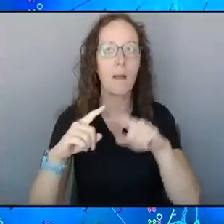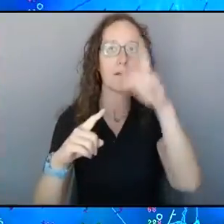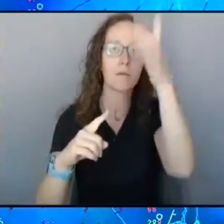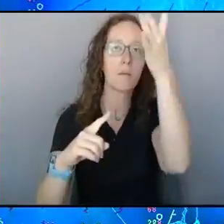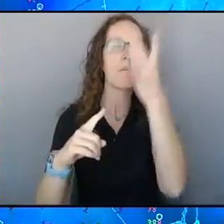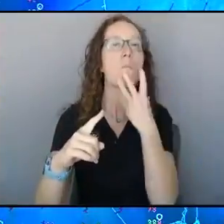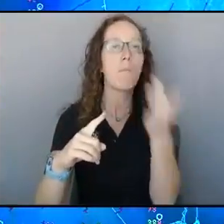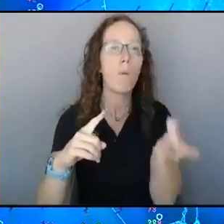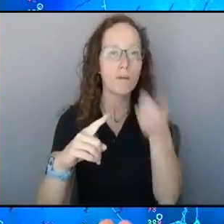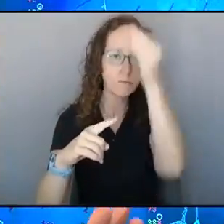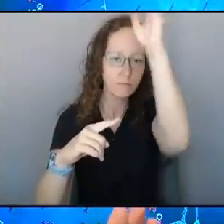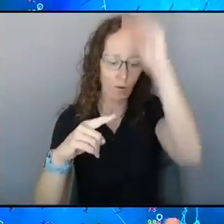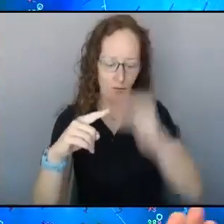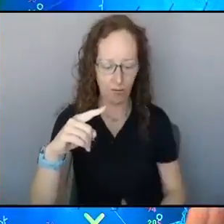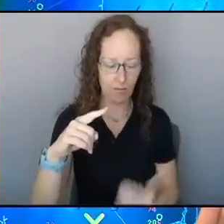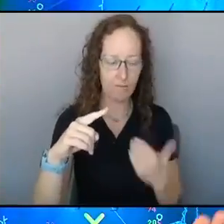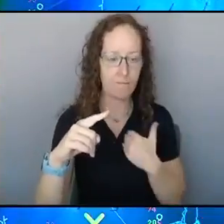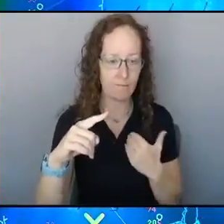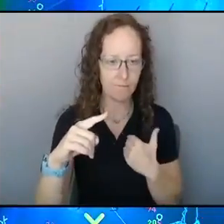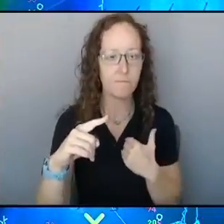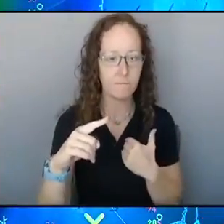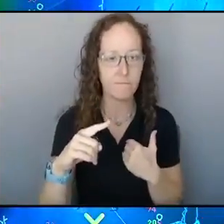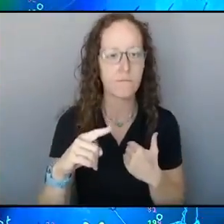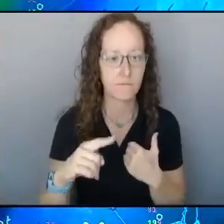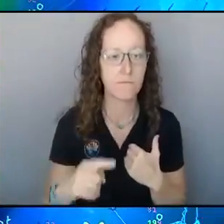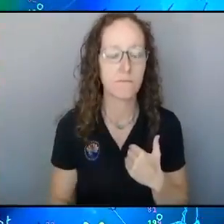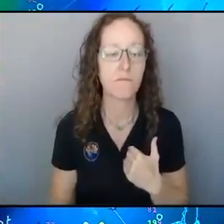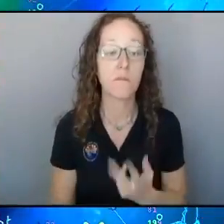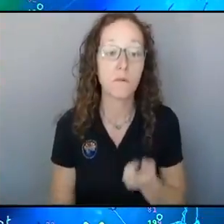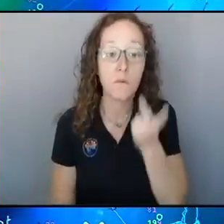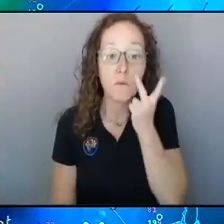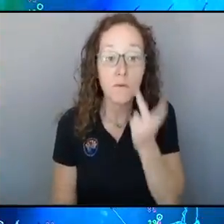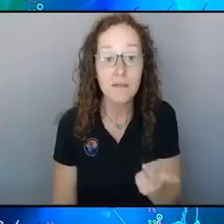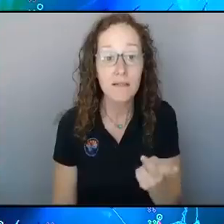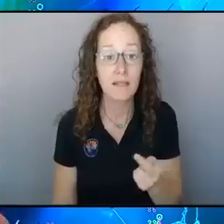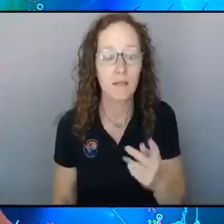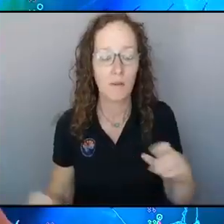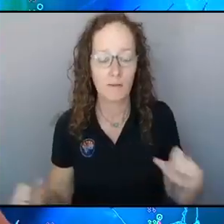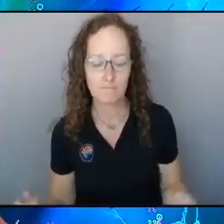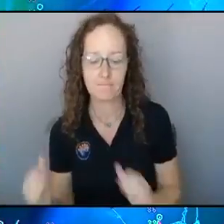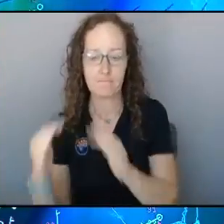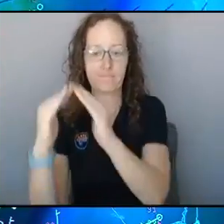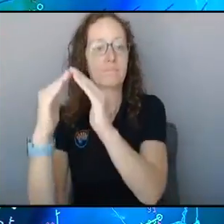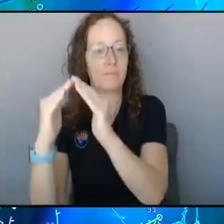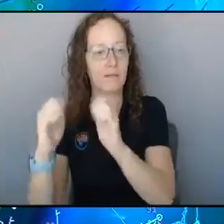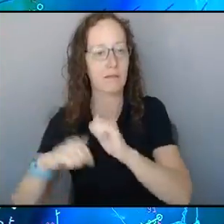Aand so as you can see we have our ridge right here. The apex